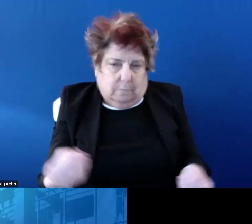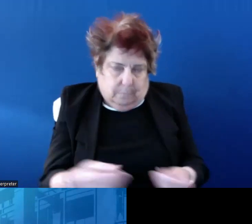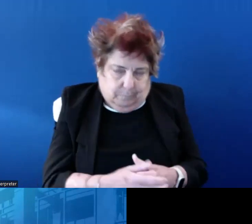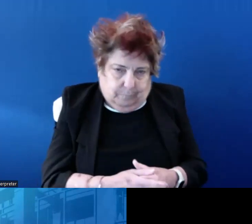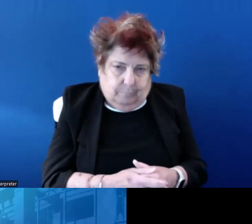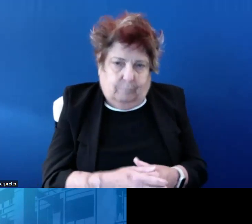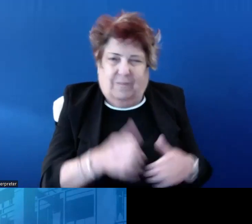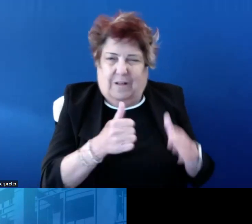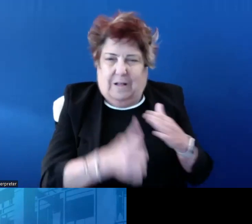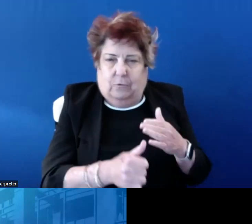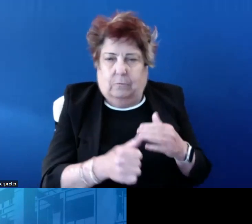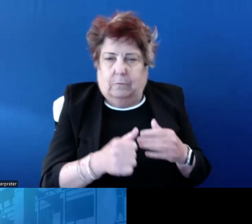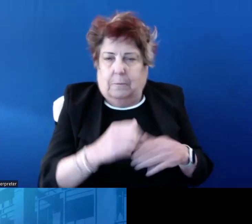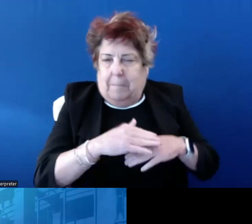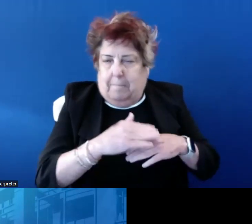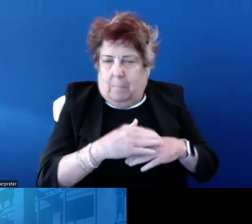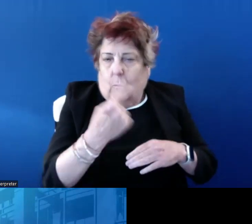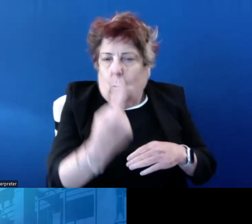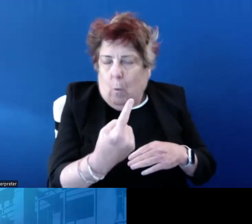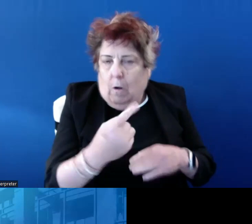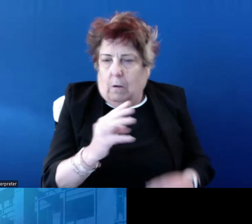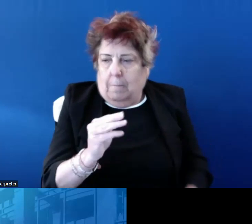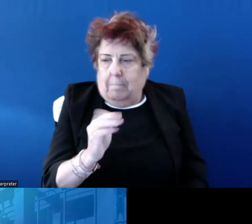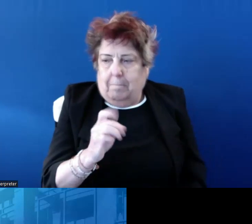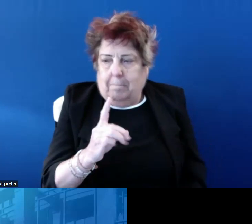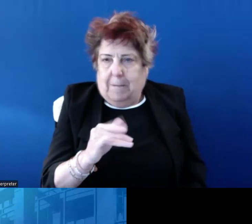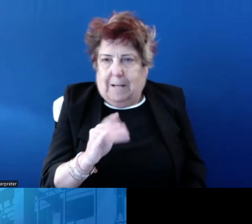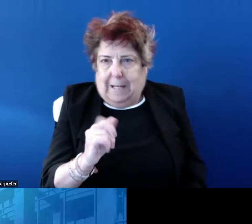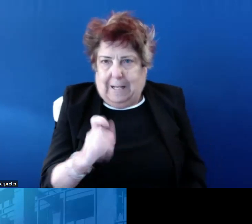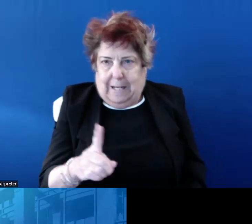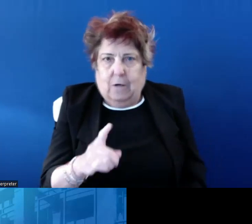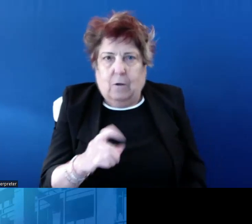I hope that answers your question.